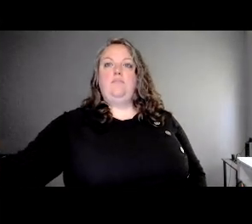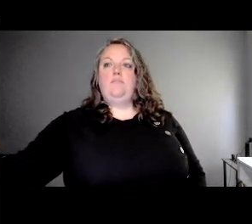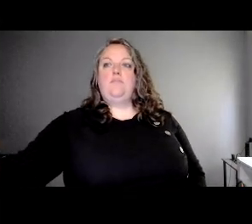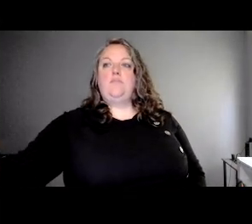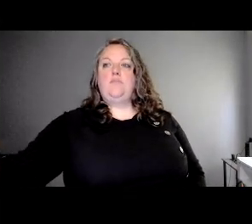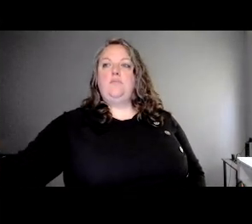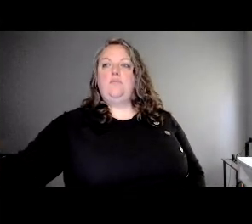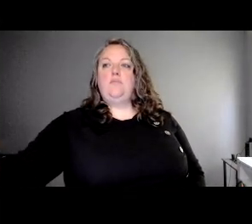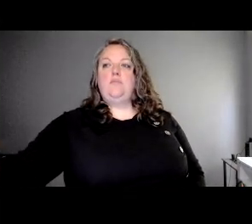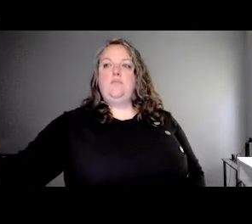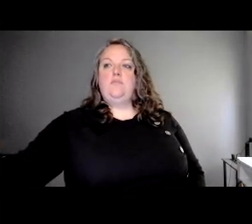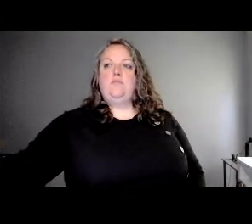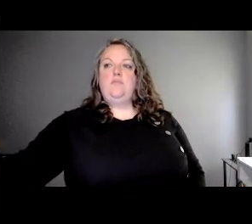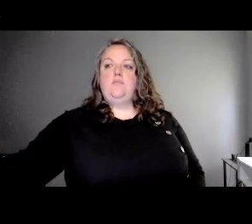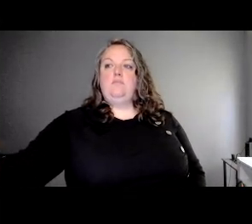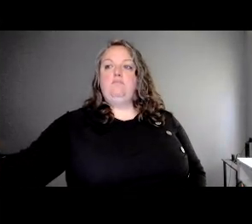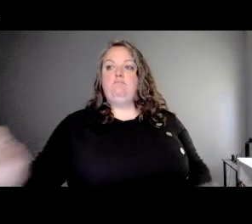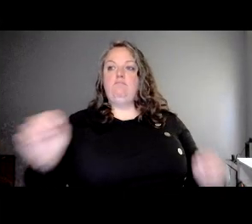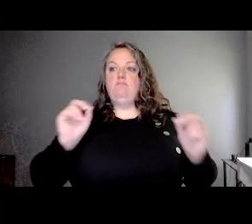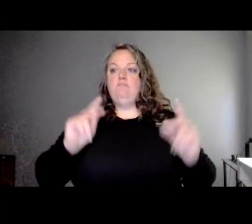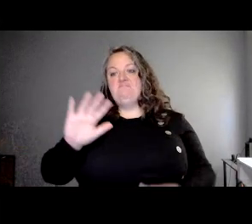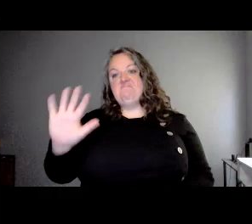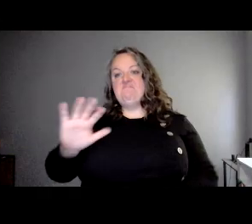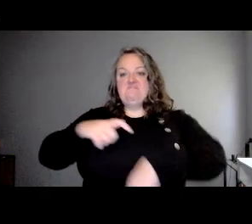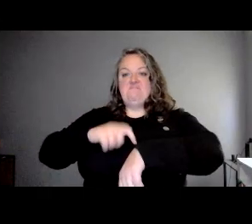[Patricia Martin] All right, it's about 2 o'clock, so we'll get started.